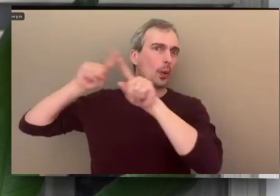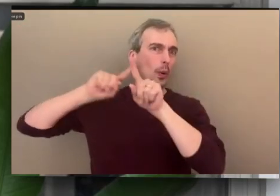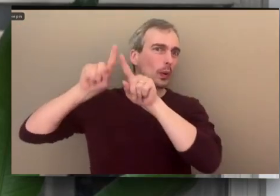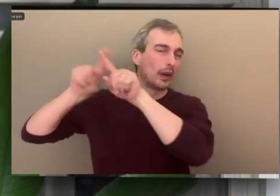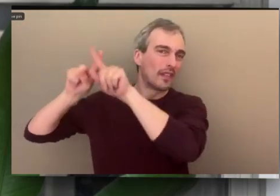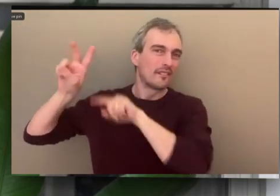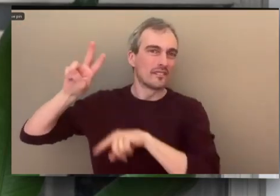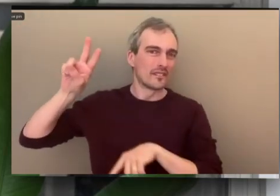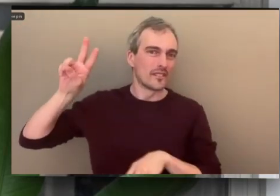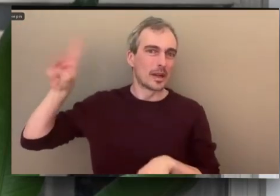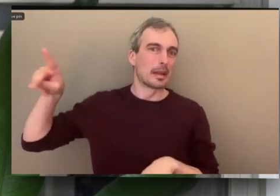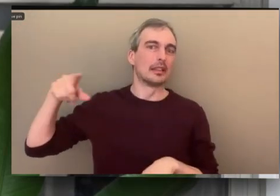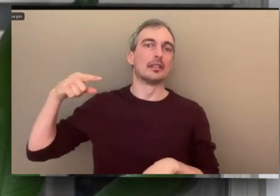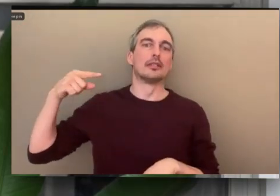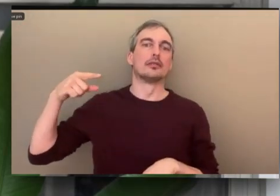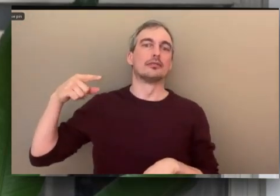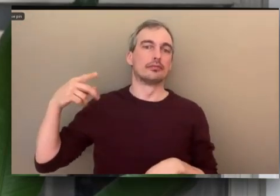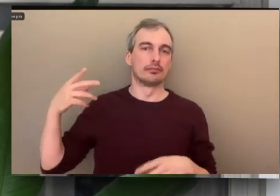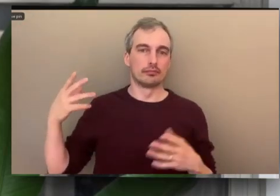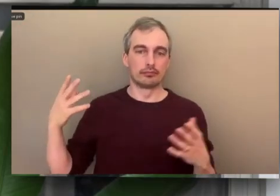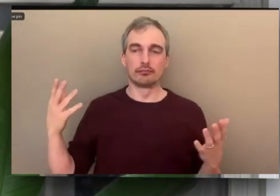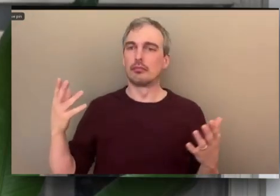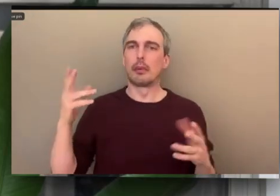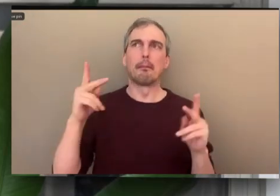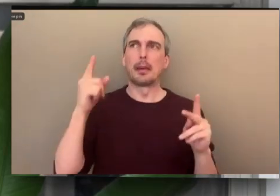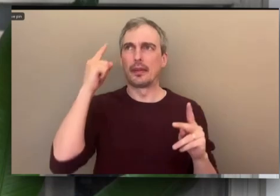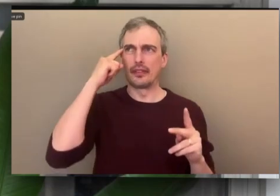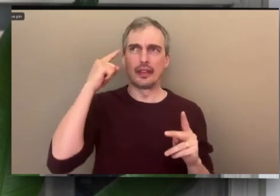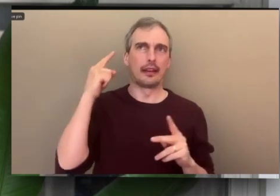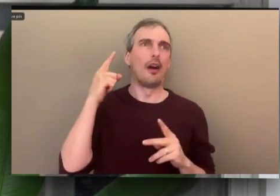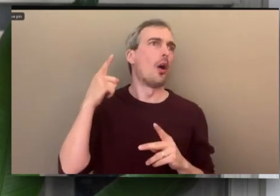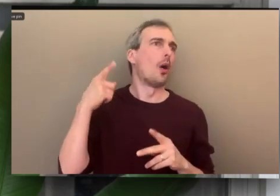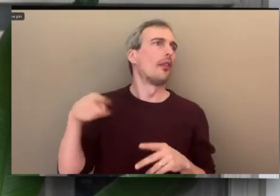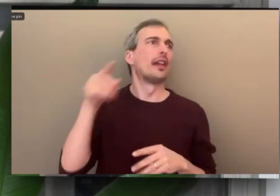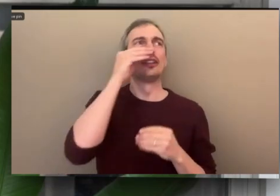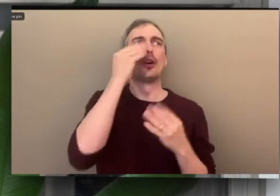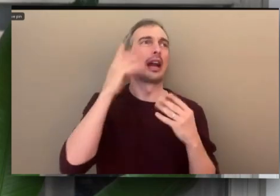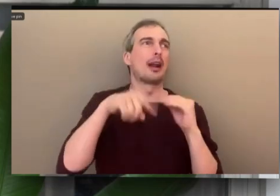There's reorgs all the time. But it's been really, really beneficial to our team.